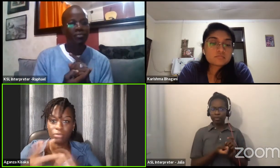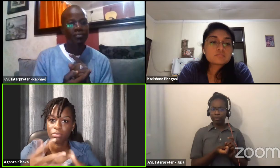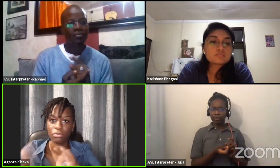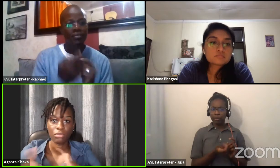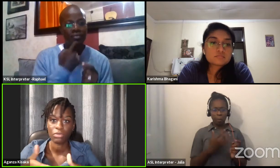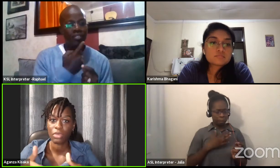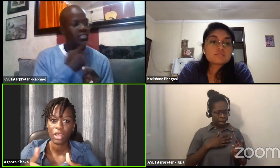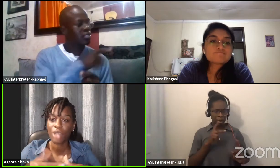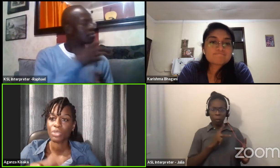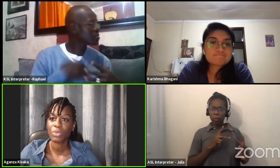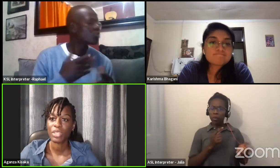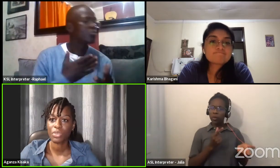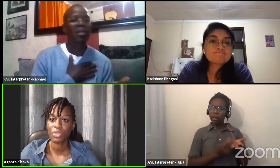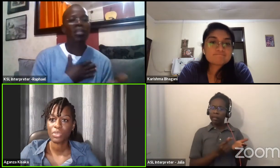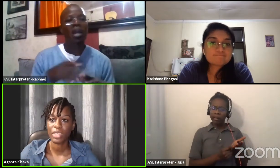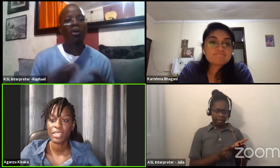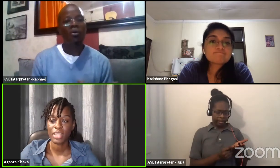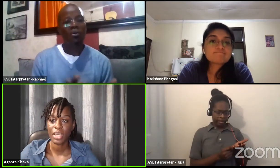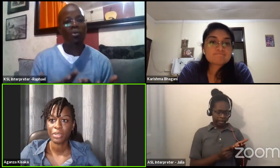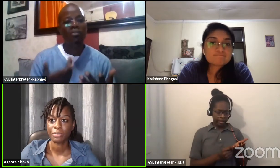How do we do things here?